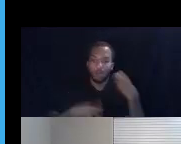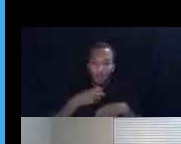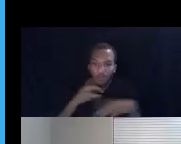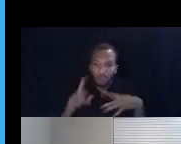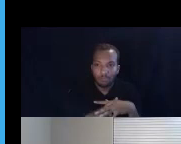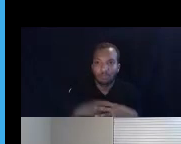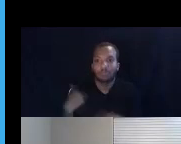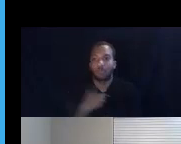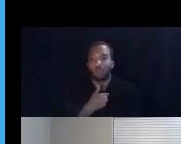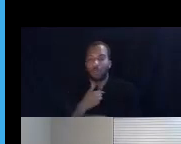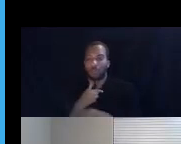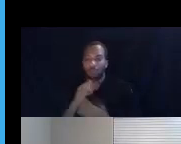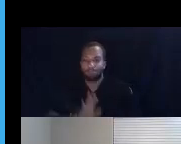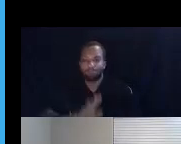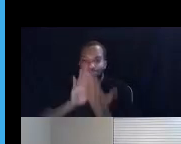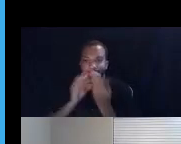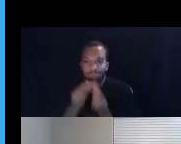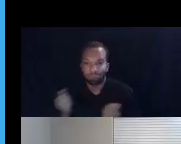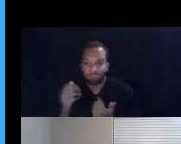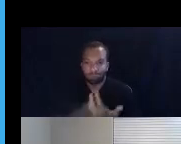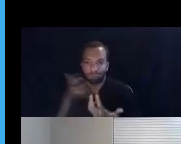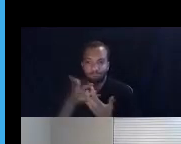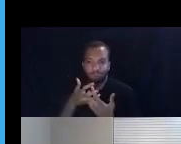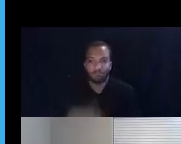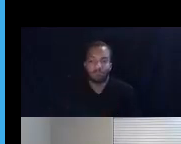in terms of awareness and in terms of other investments.